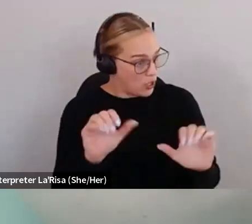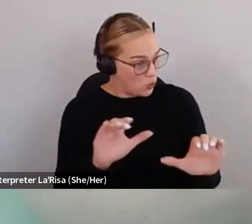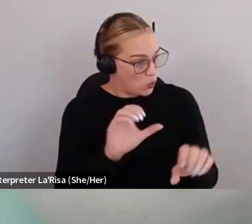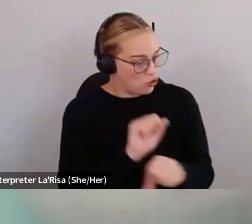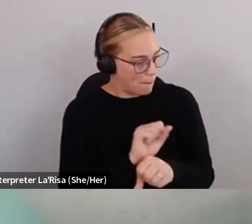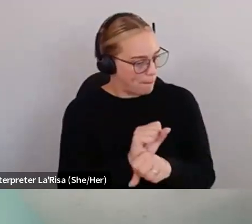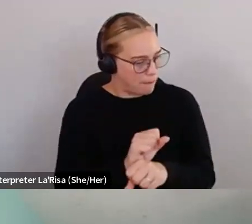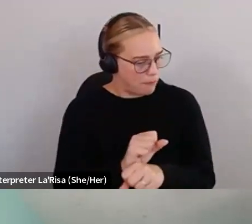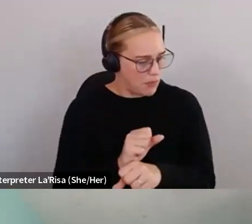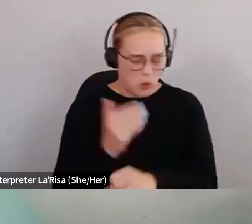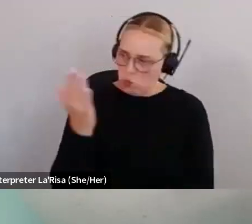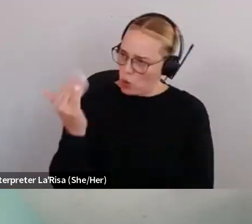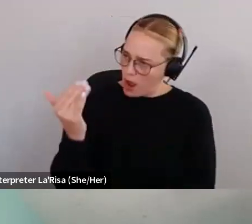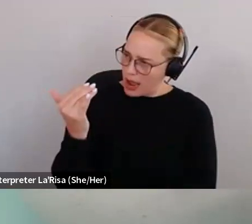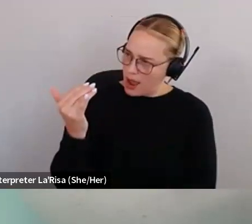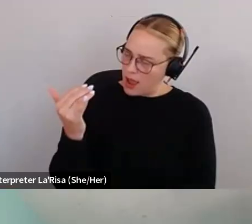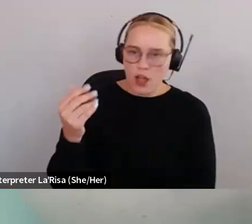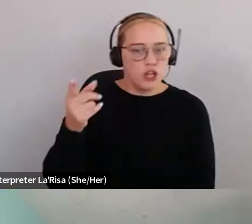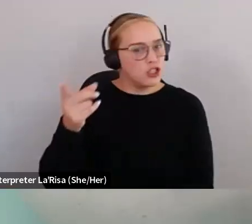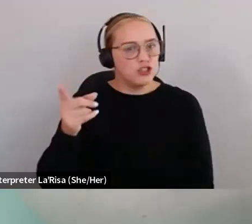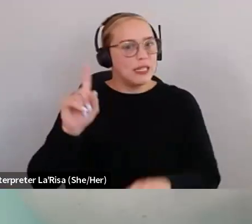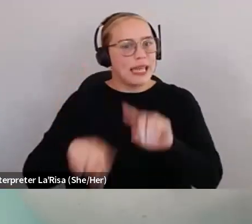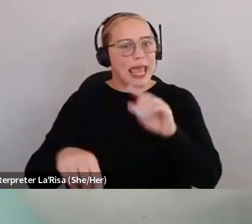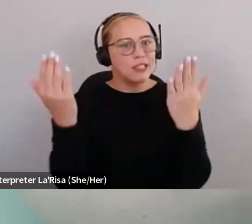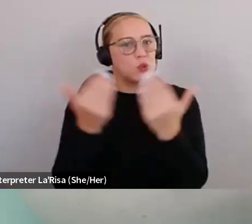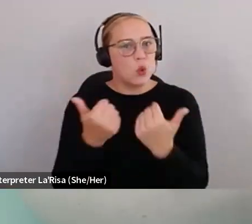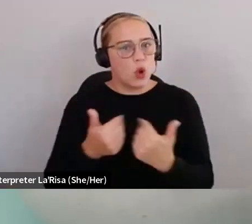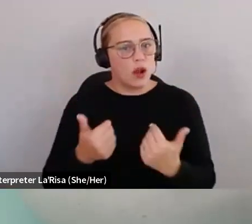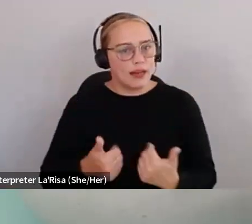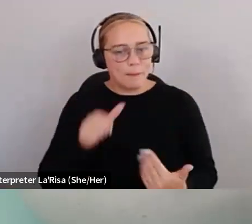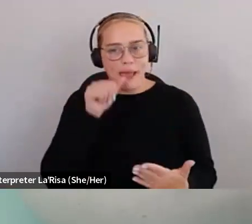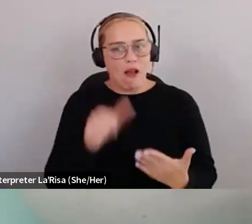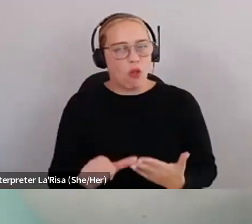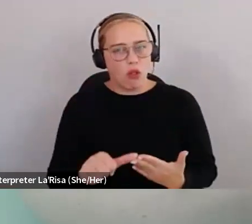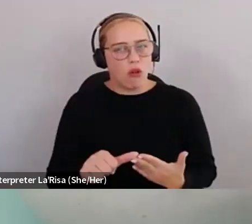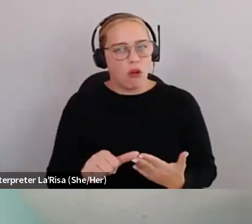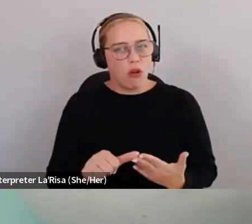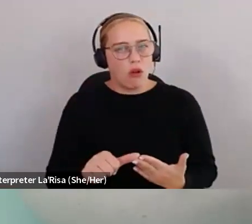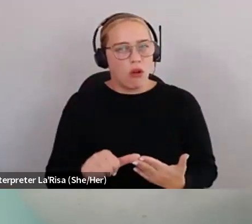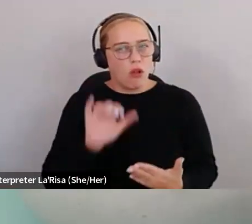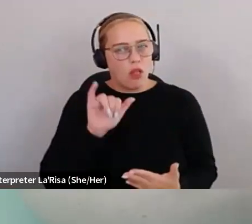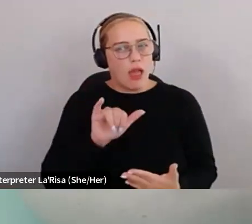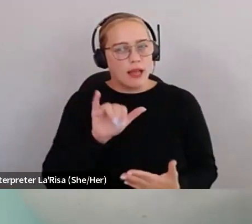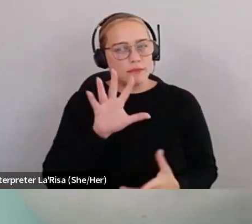Why?